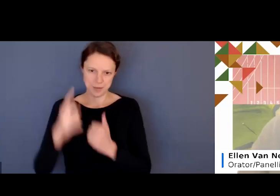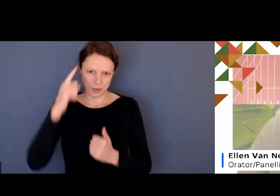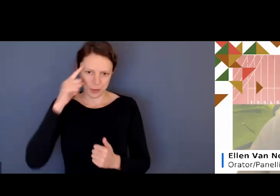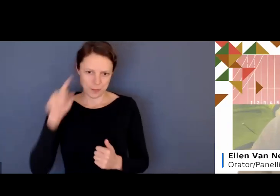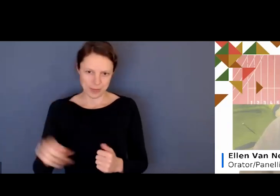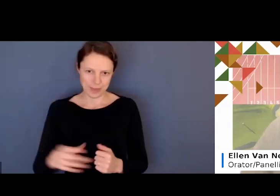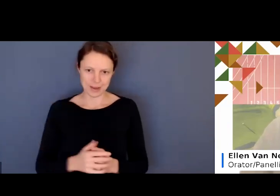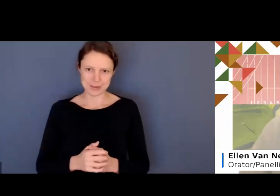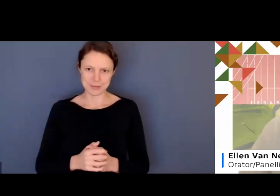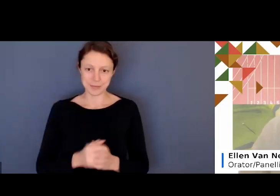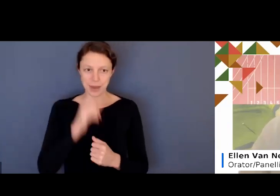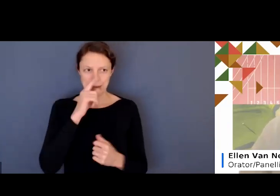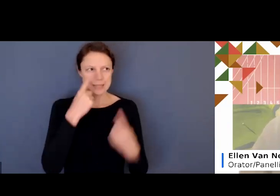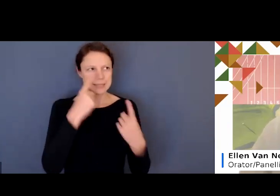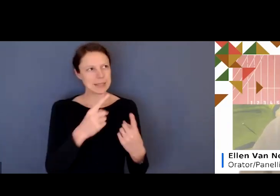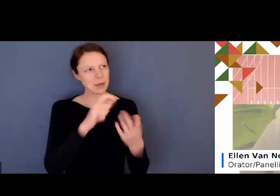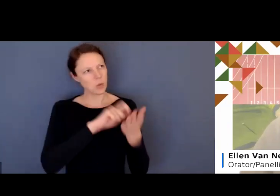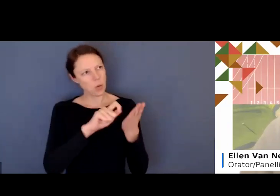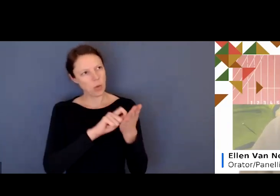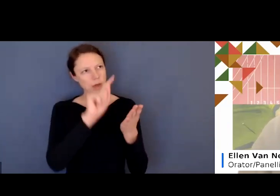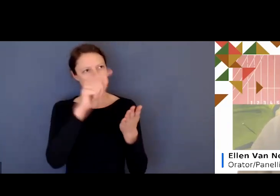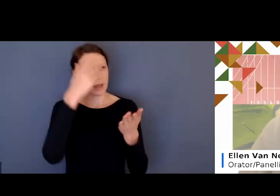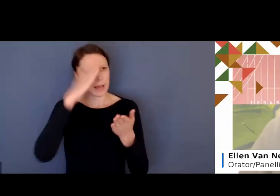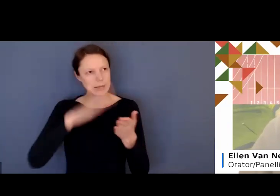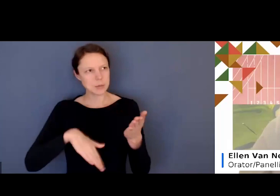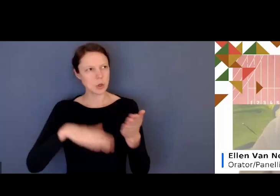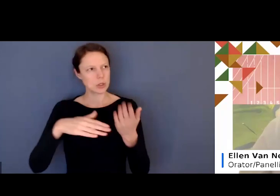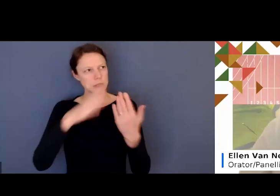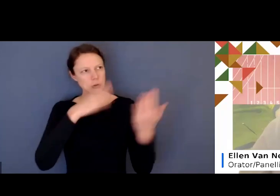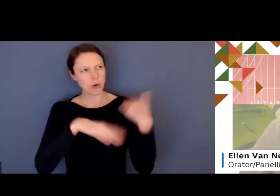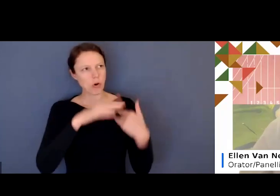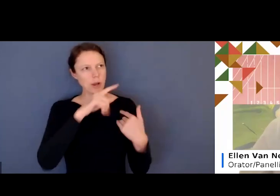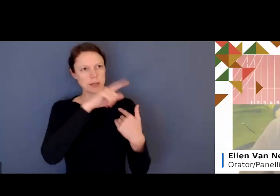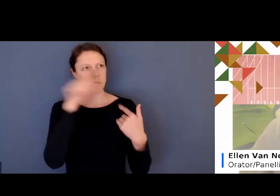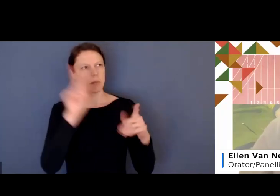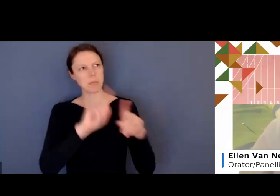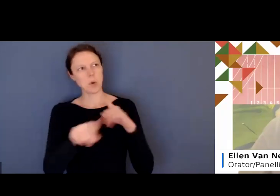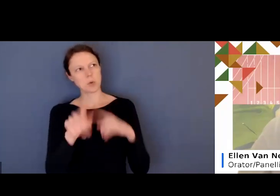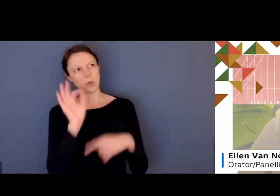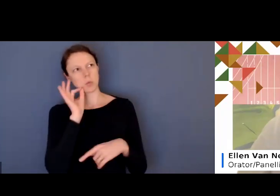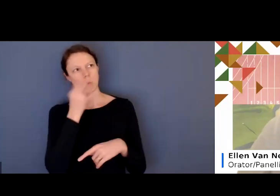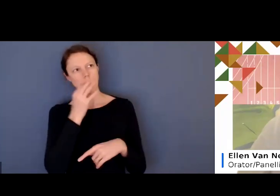historians and authorized experts of sport were largely white straight men